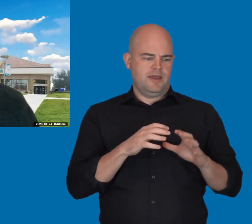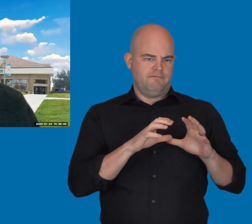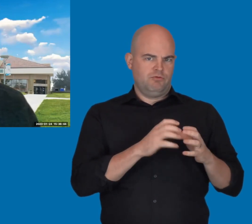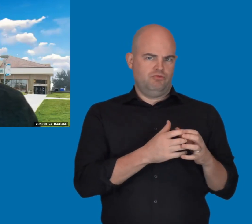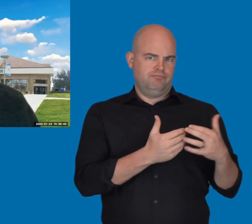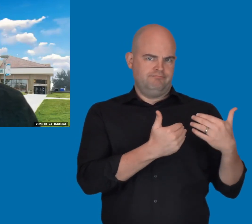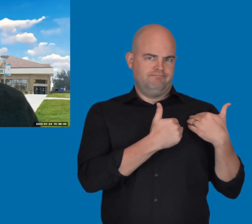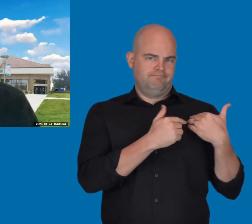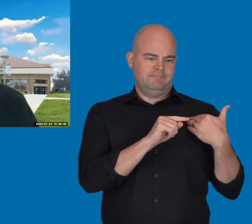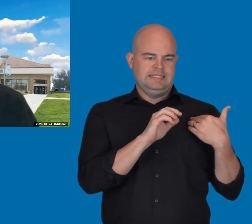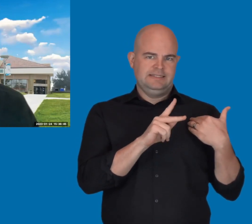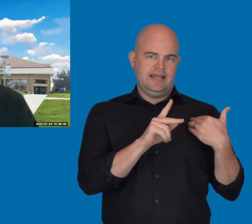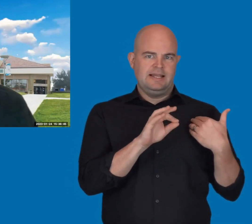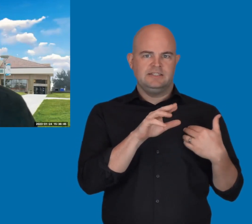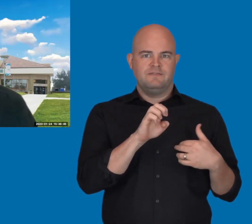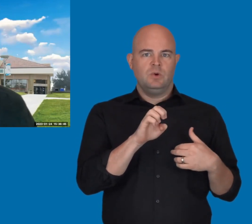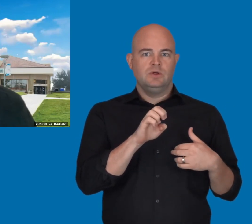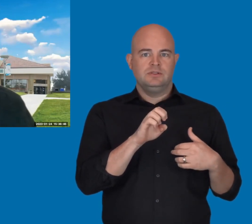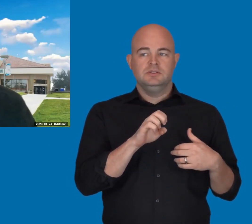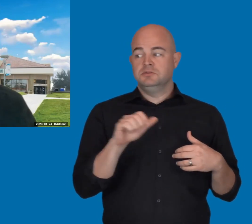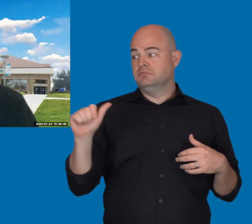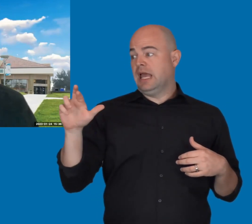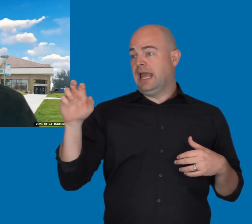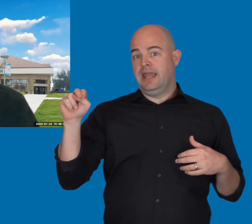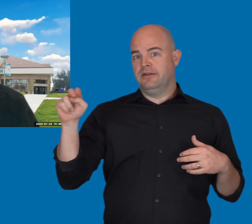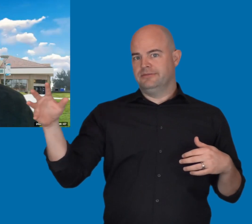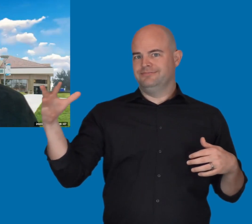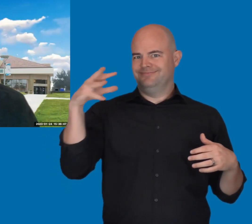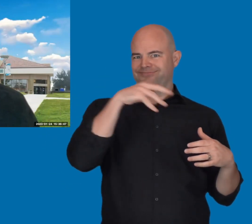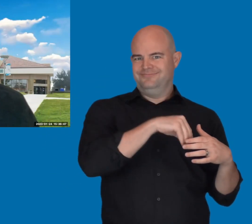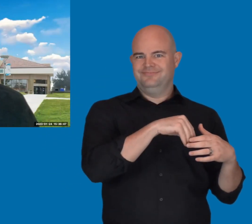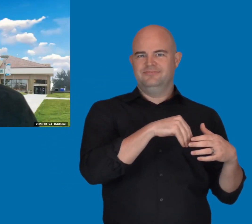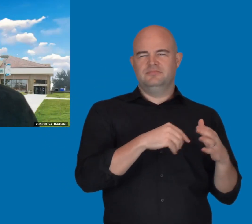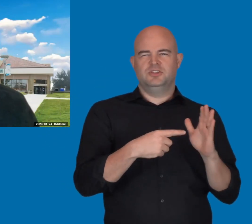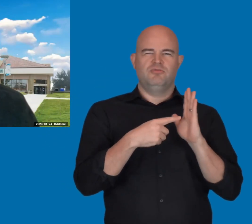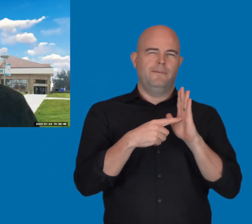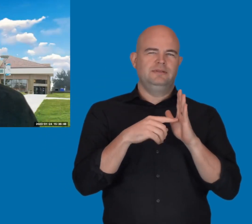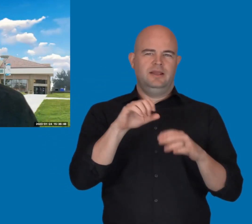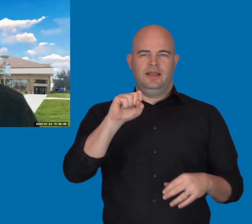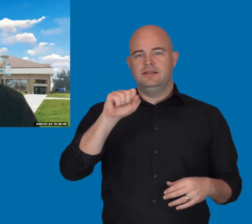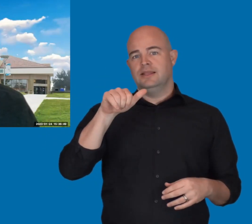So, we've -- yeah, we offered it once in the spring of last year.